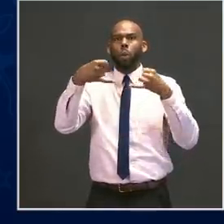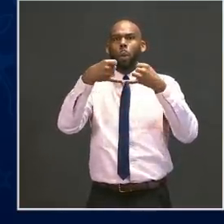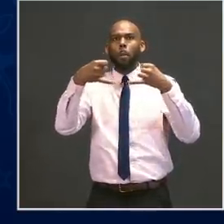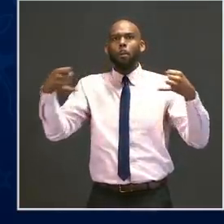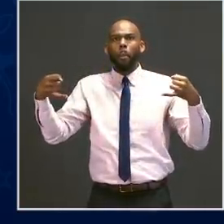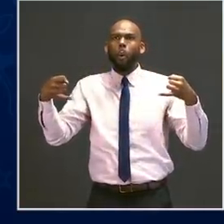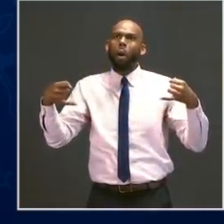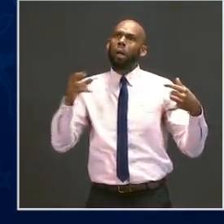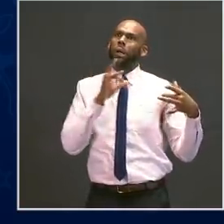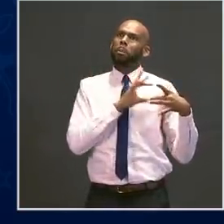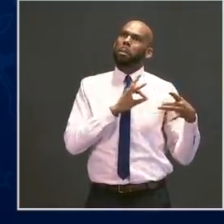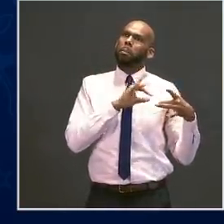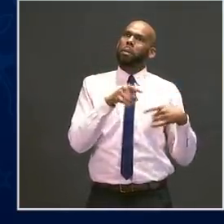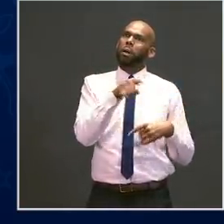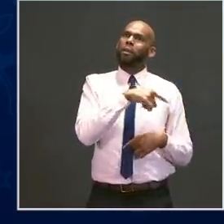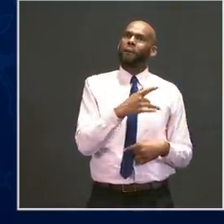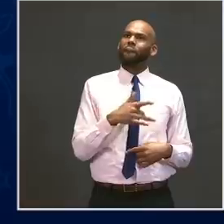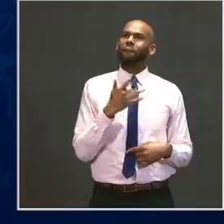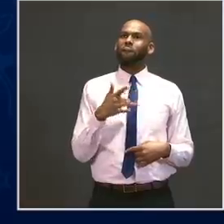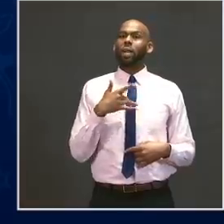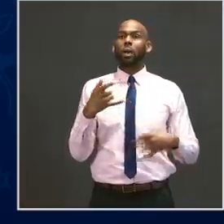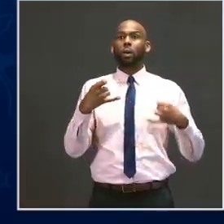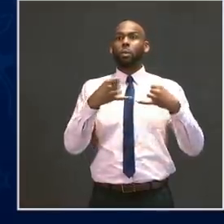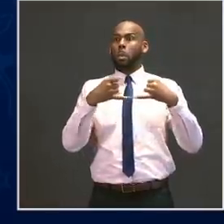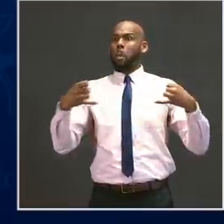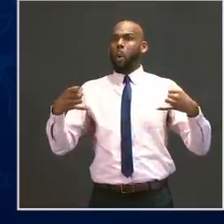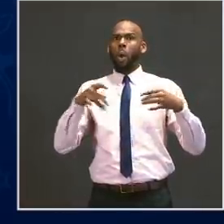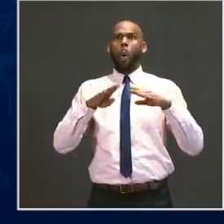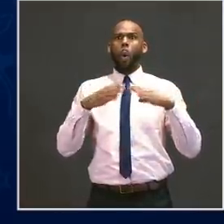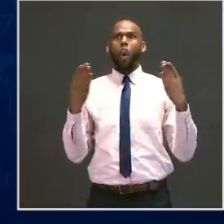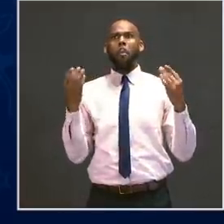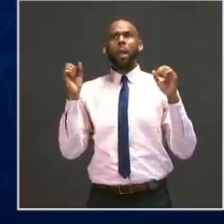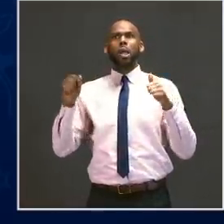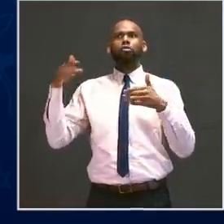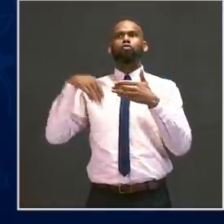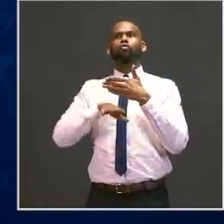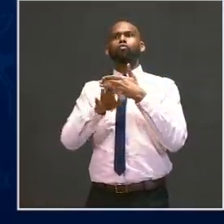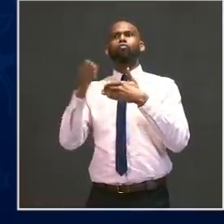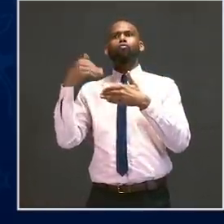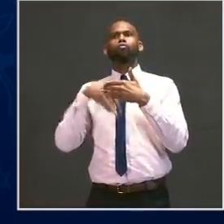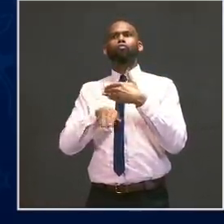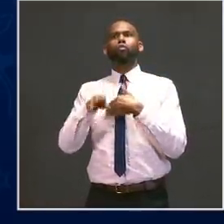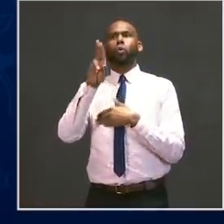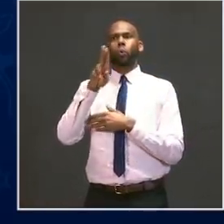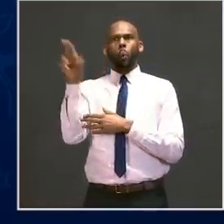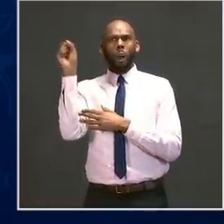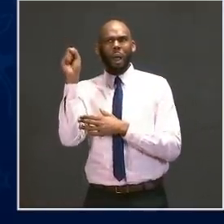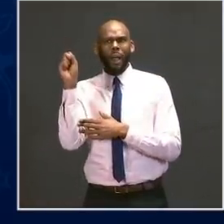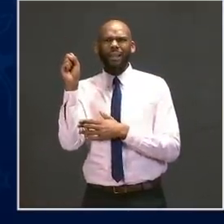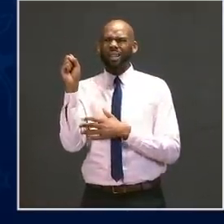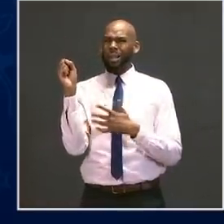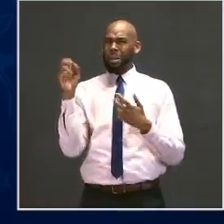that they do believe that the border is open and they can just come to the U.S. So there seems to be a messaging problem at the border